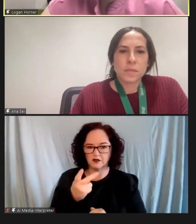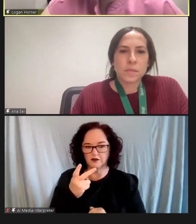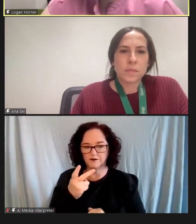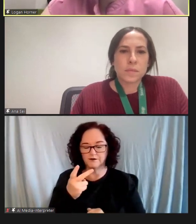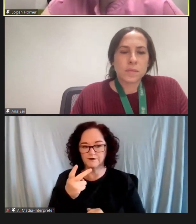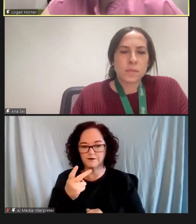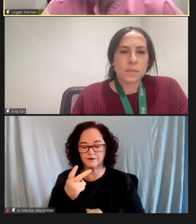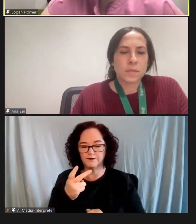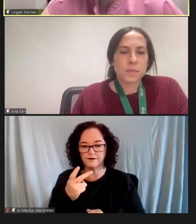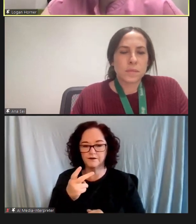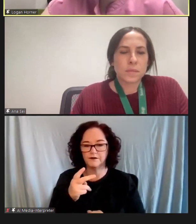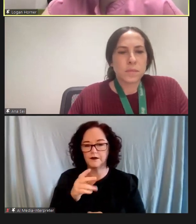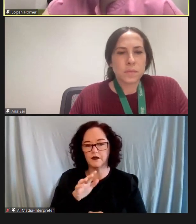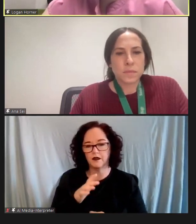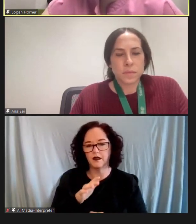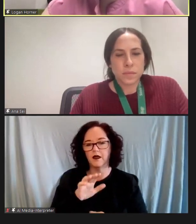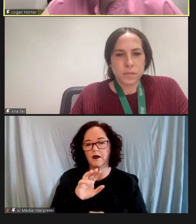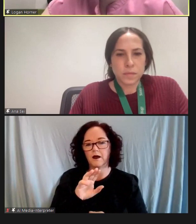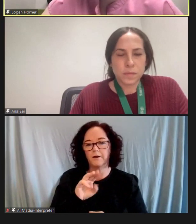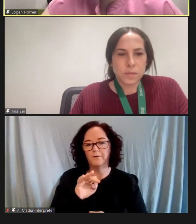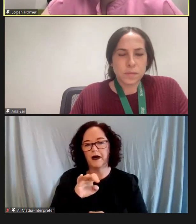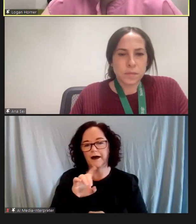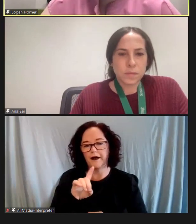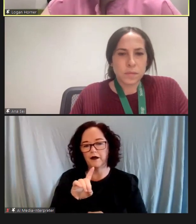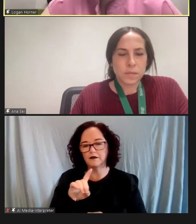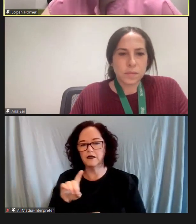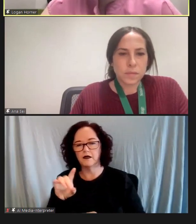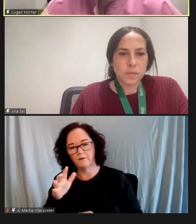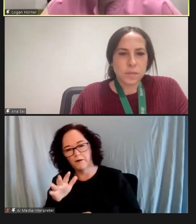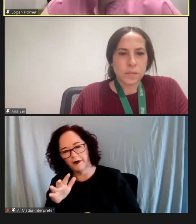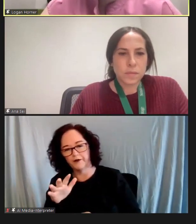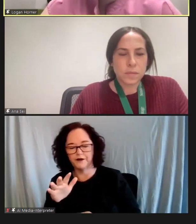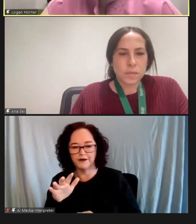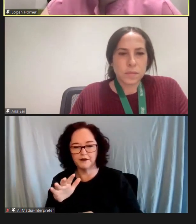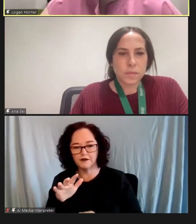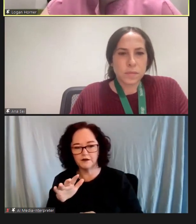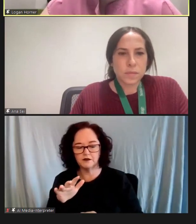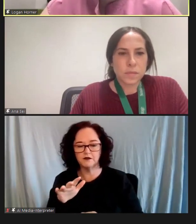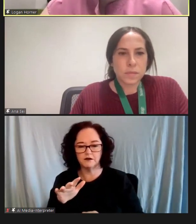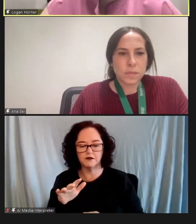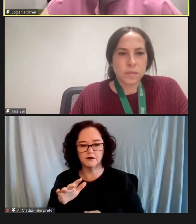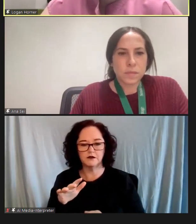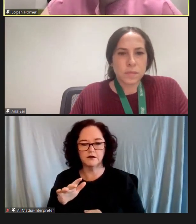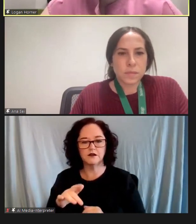to moderate range for that year when the better hearing ear was